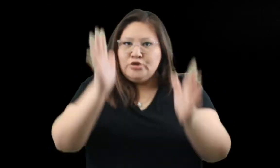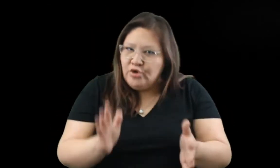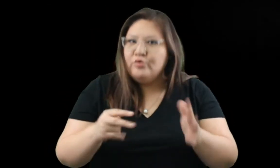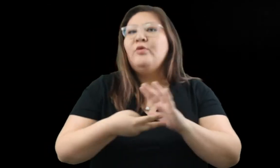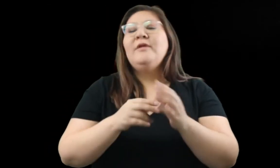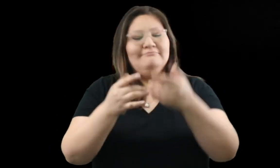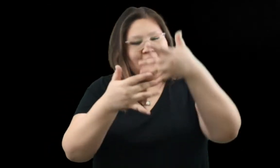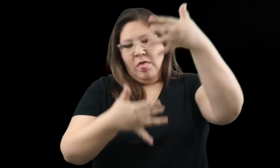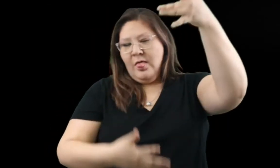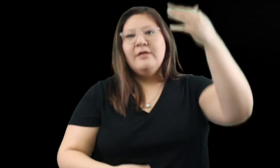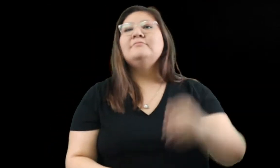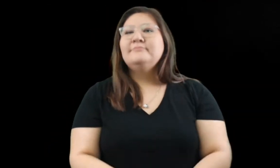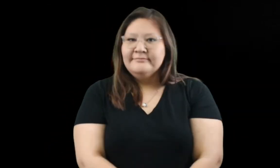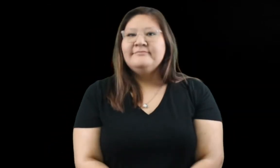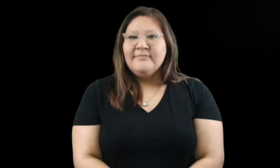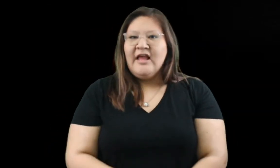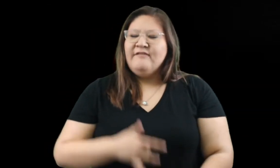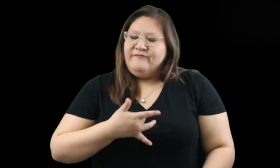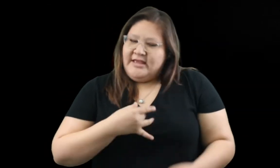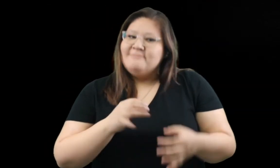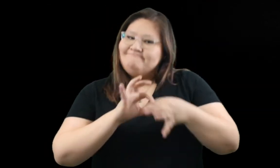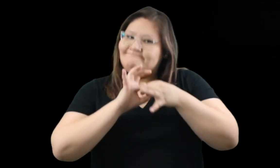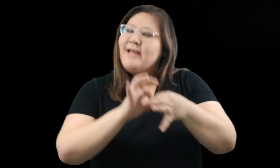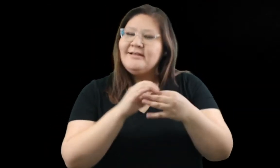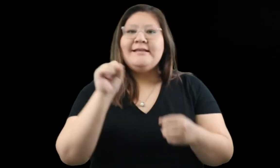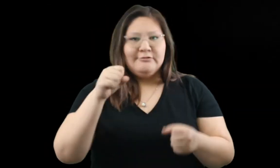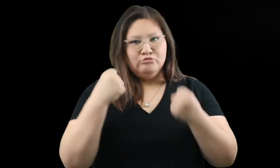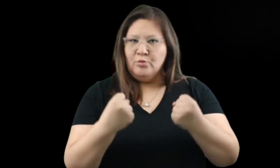I learned about the Creator and because of this I have a much stronger connection with my culture.